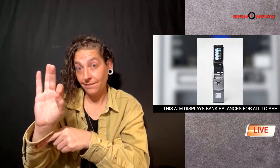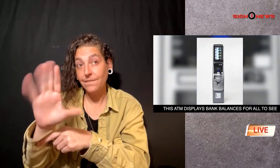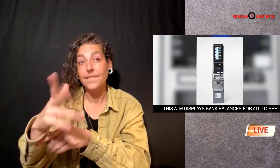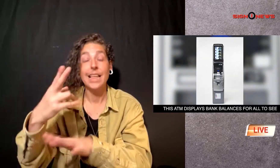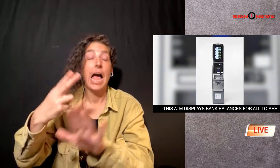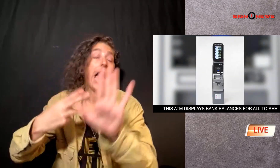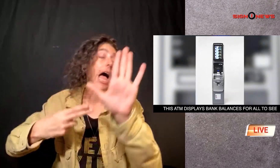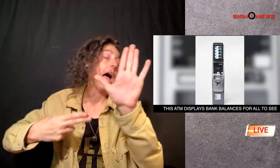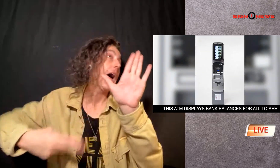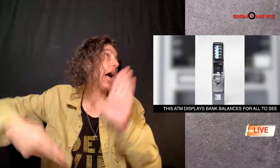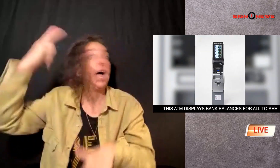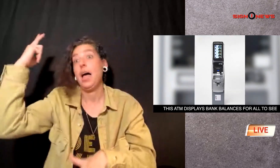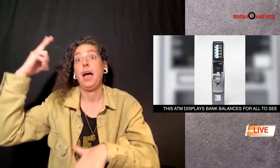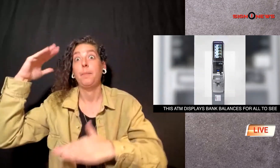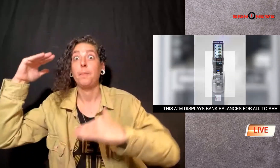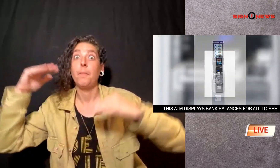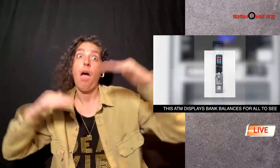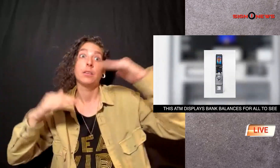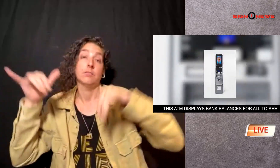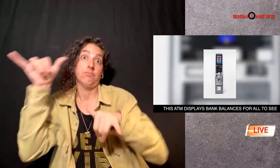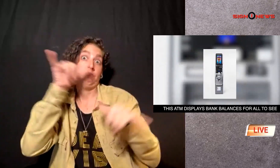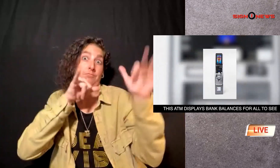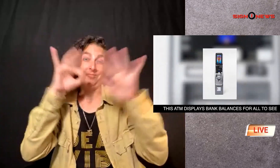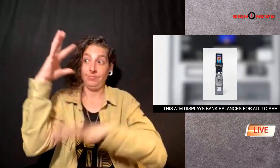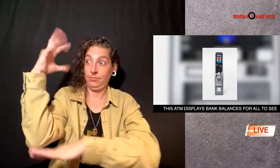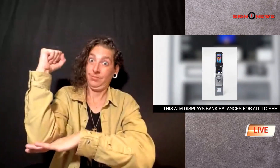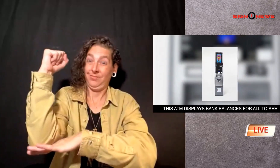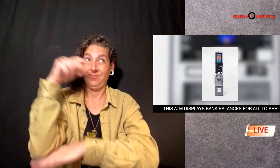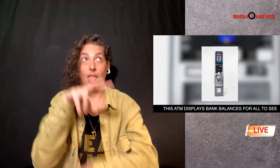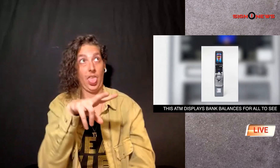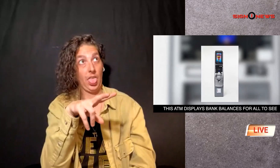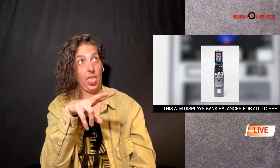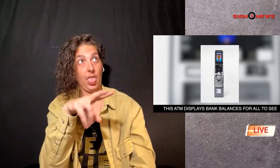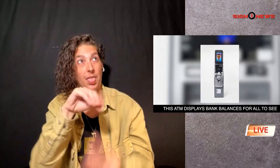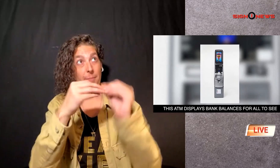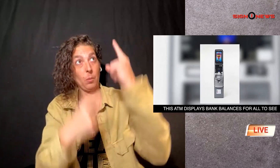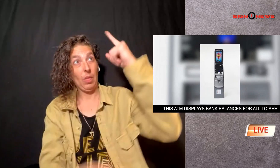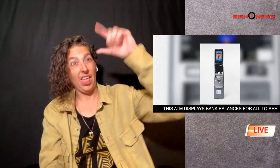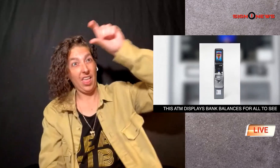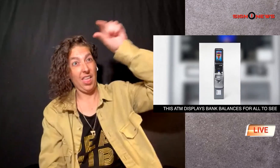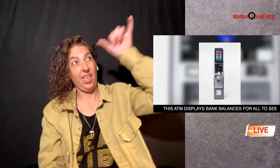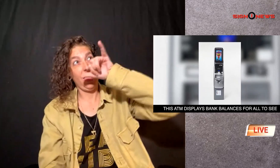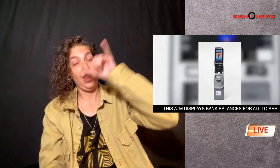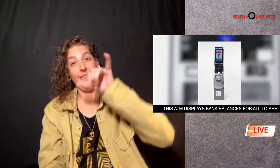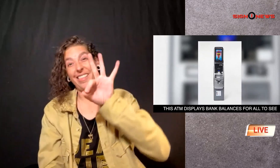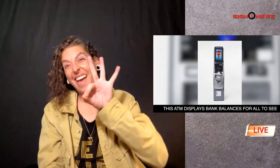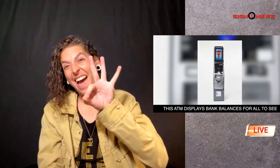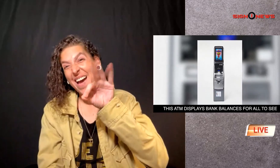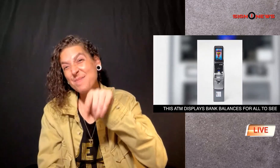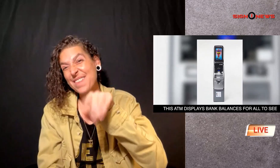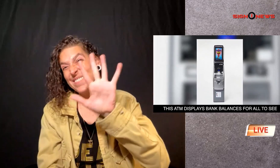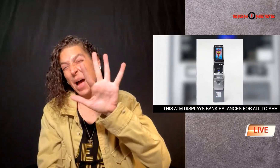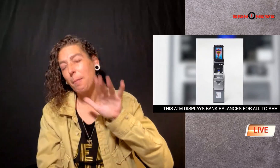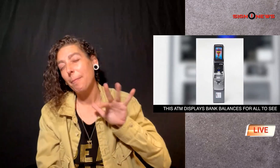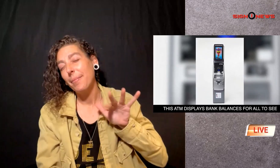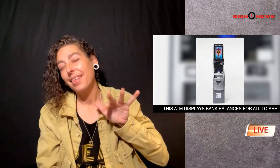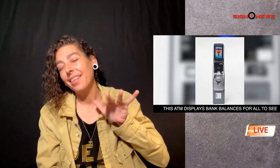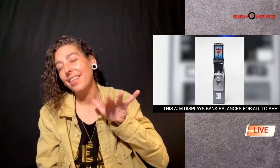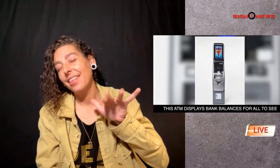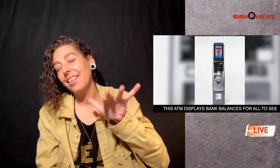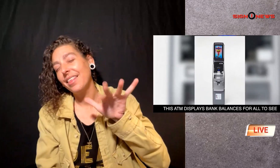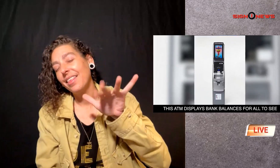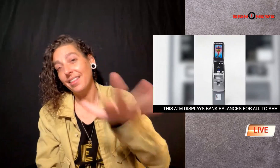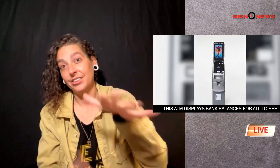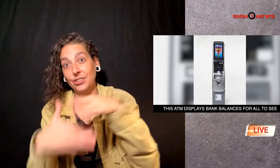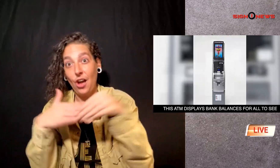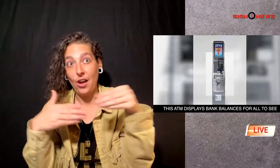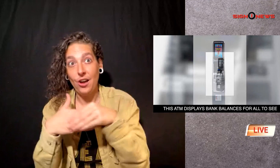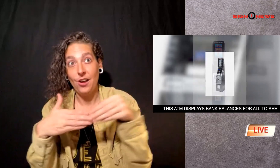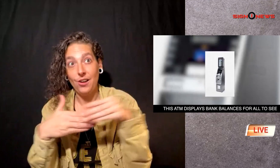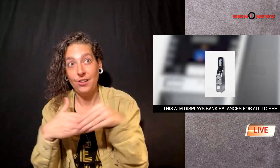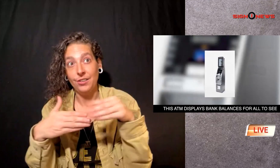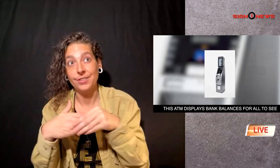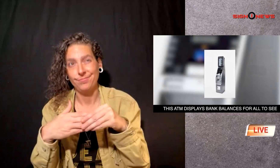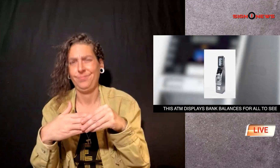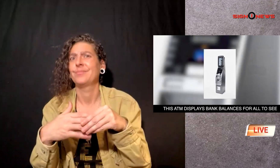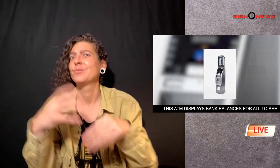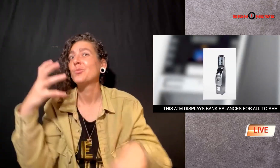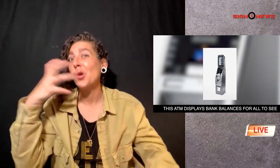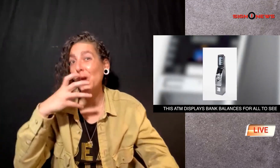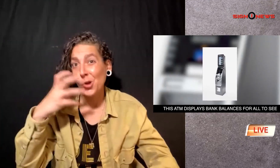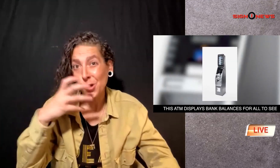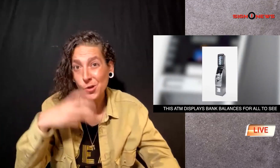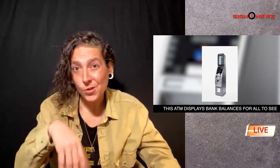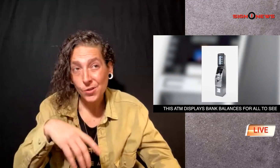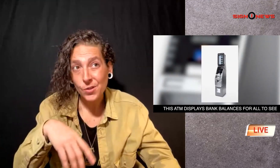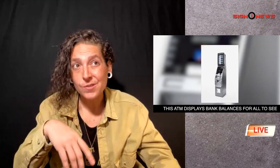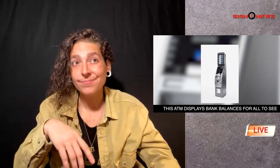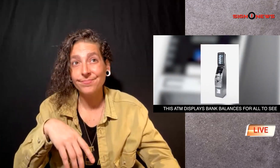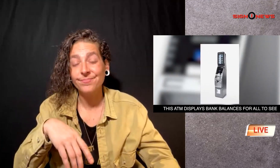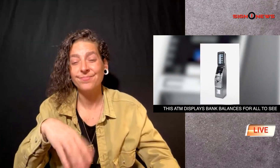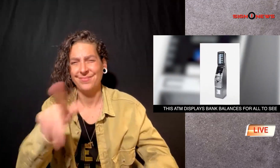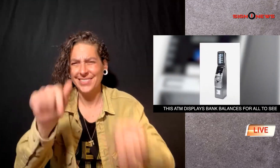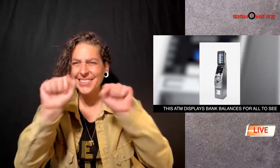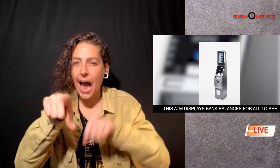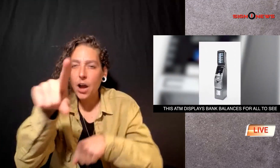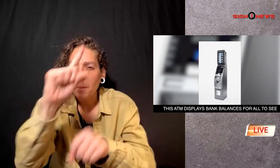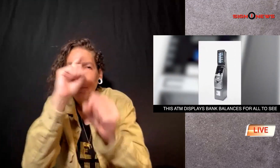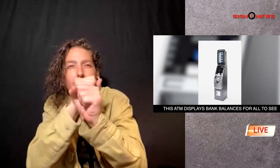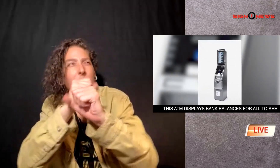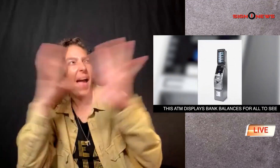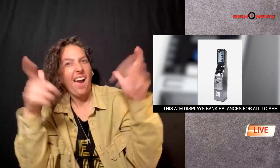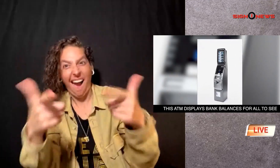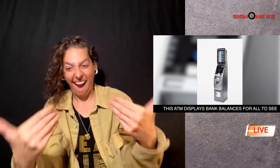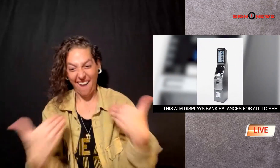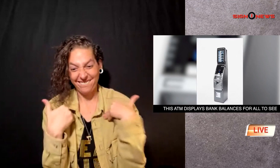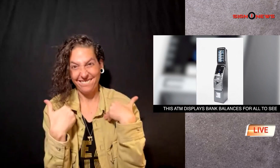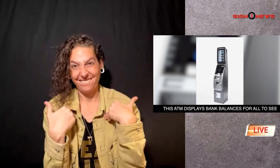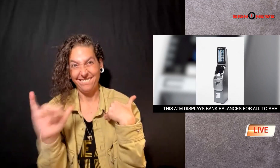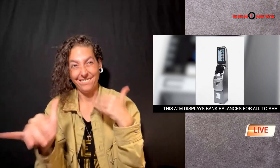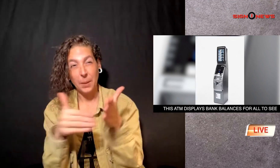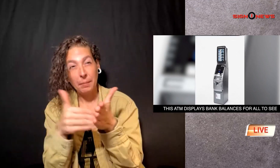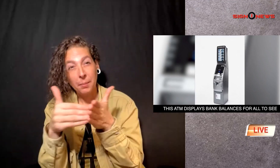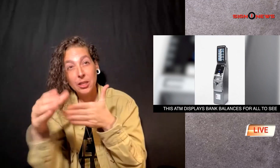it recorded was $9.5 million whoa can you imagine having that much money in your checking